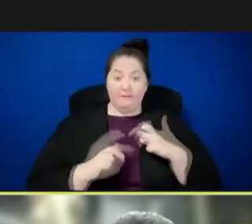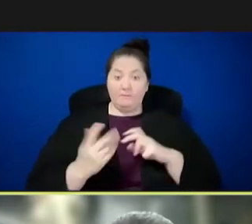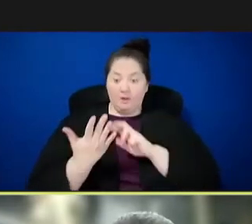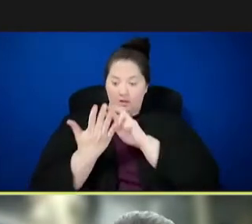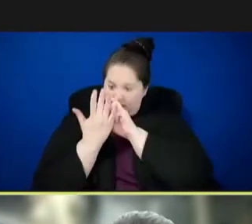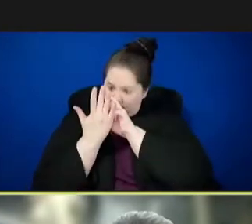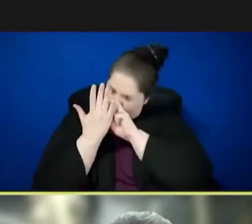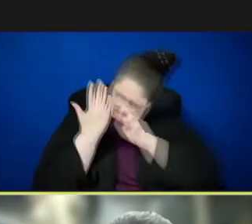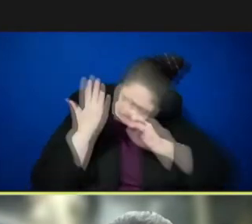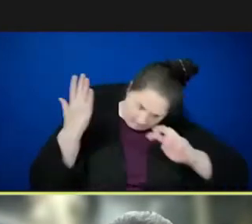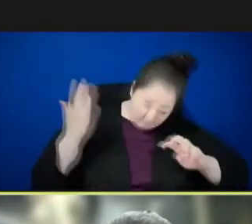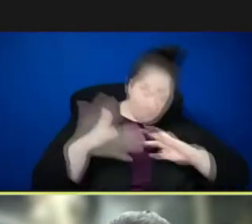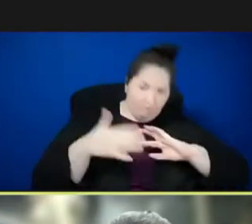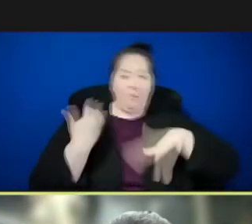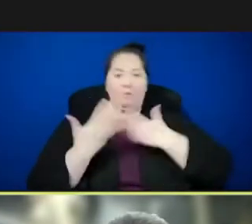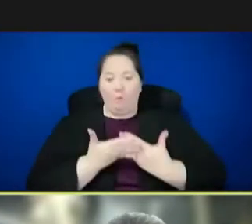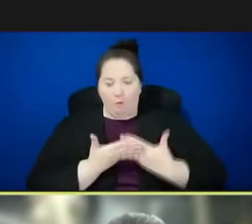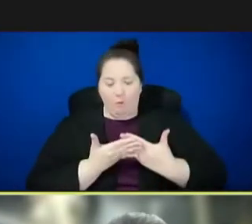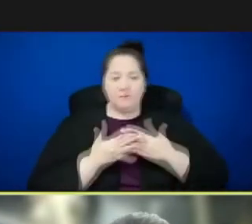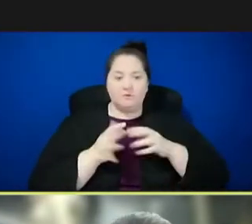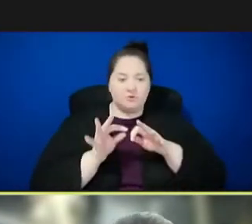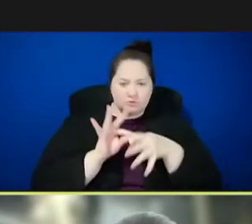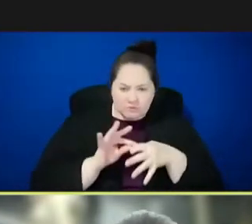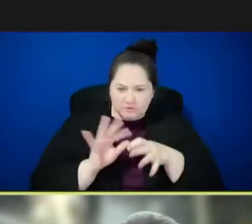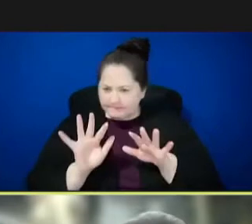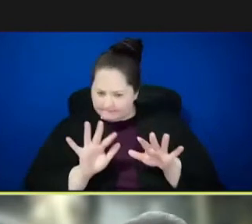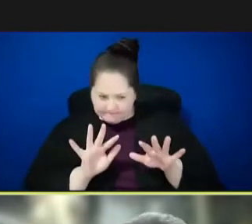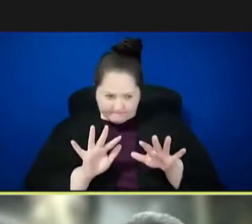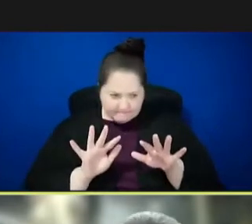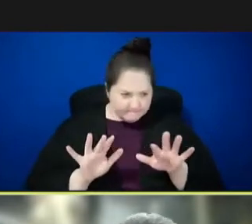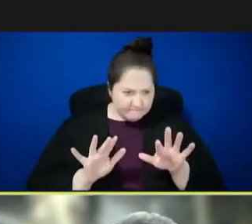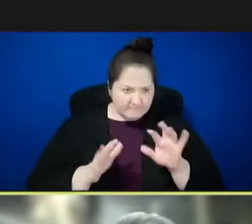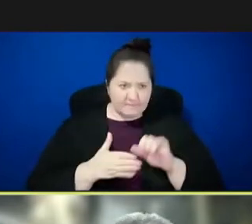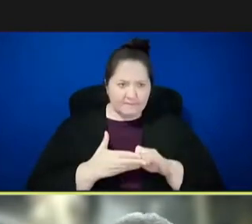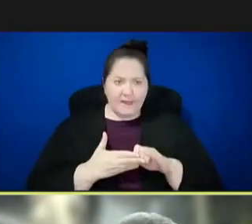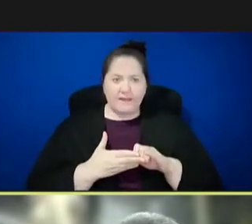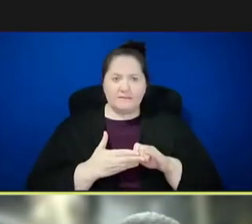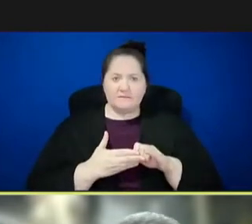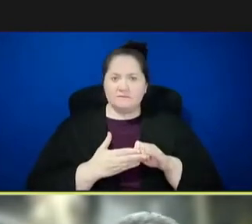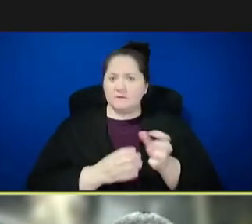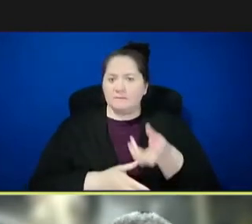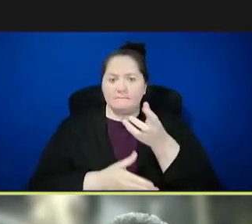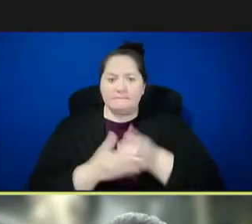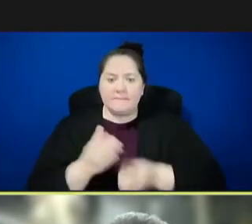every one of those to interpret whether or not that there was a missing adverse event or other